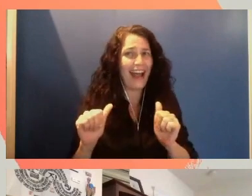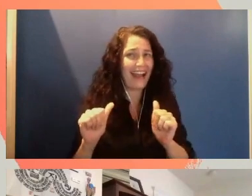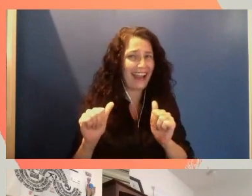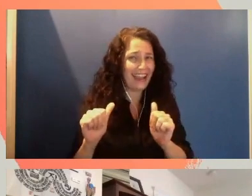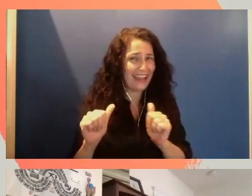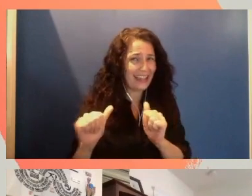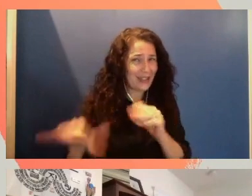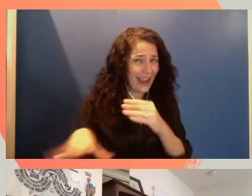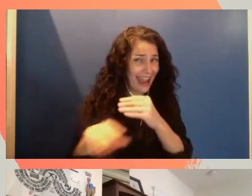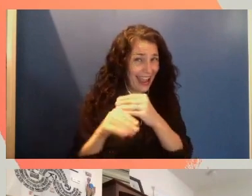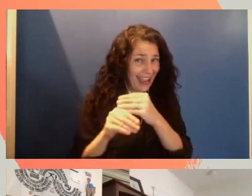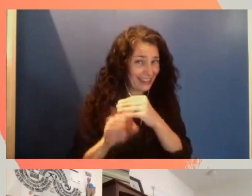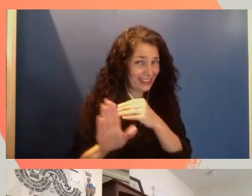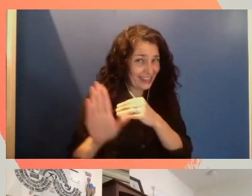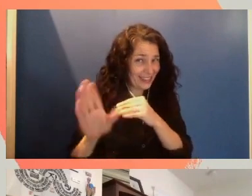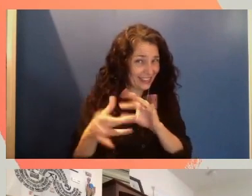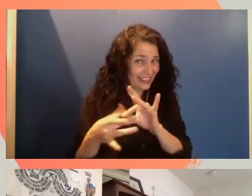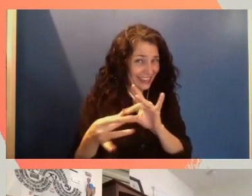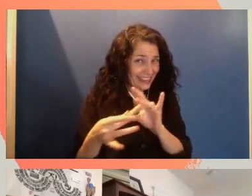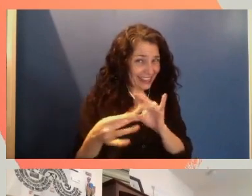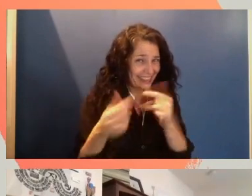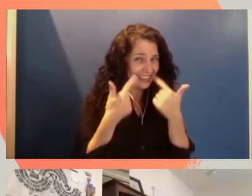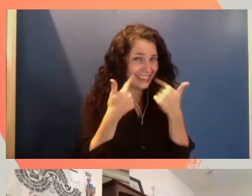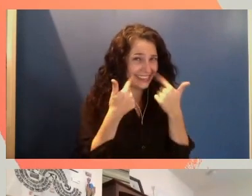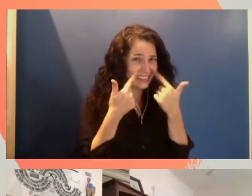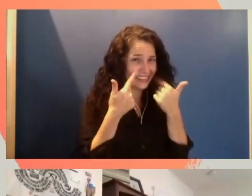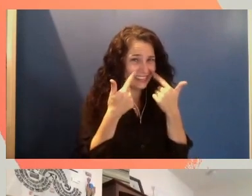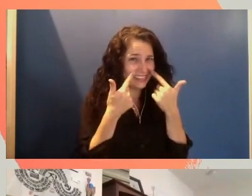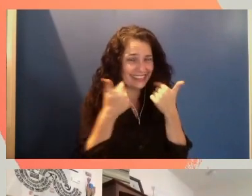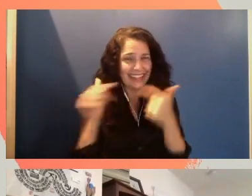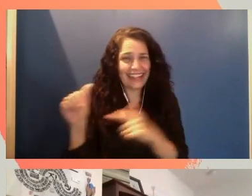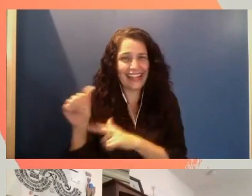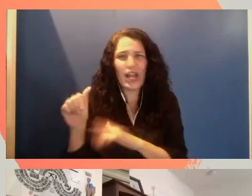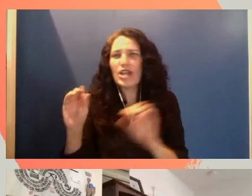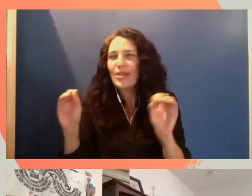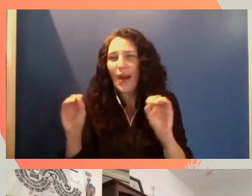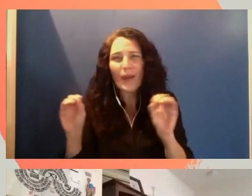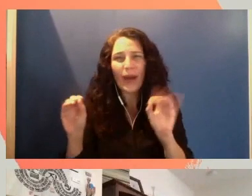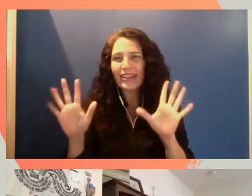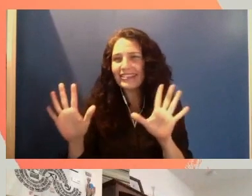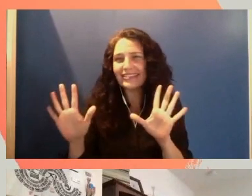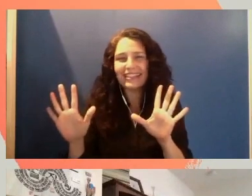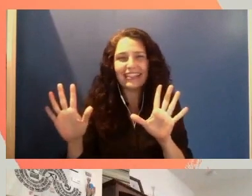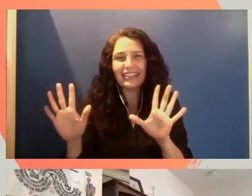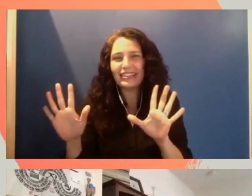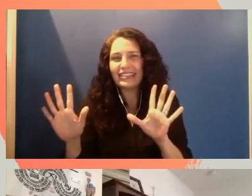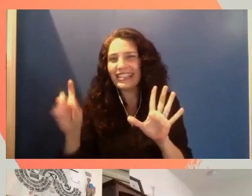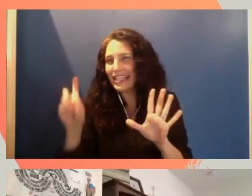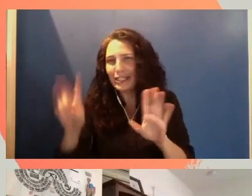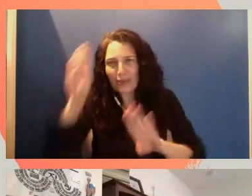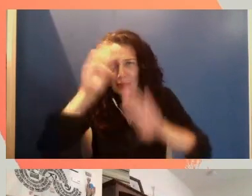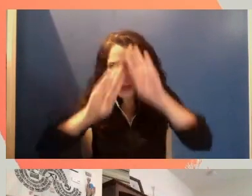You're basically right in the middle of the right now. So no one is out on their own. You're in together